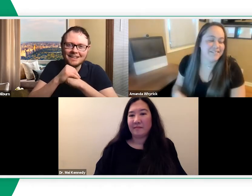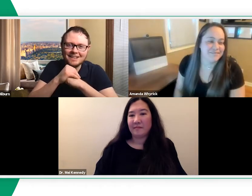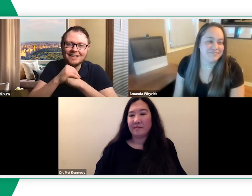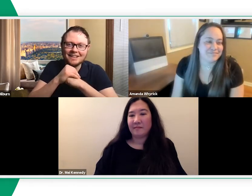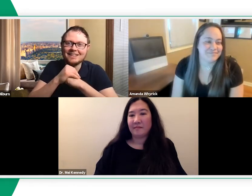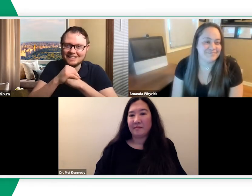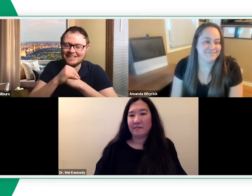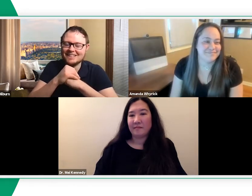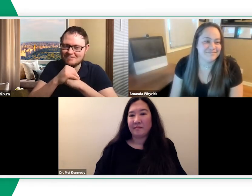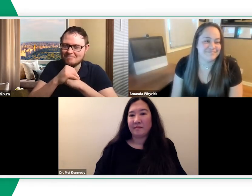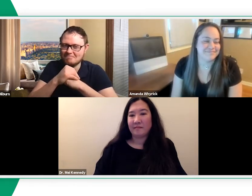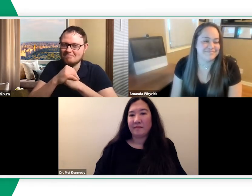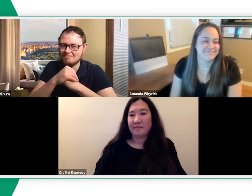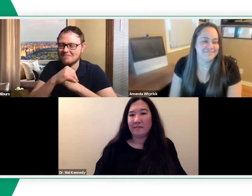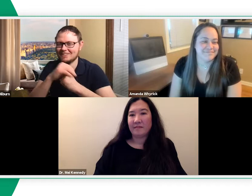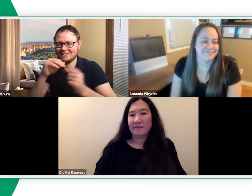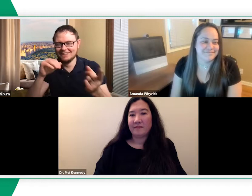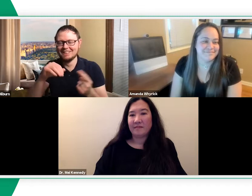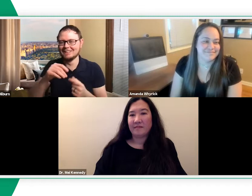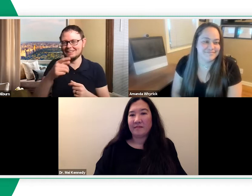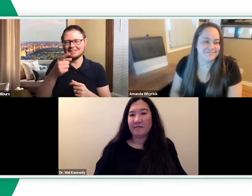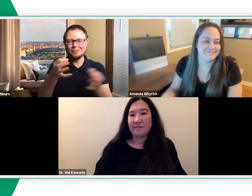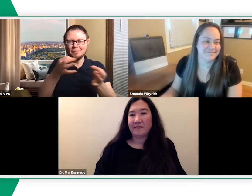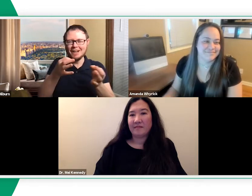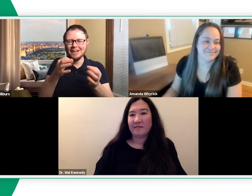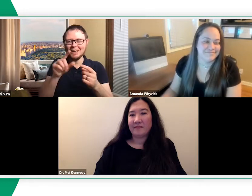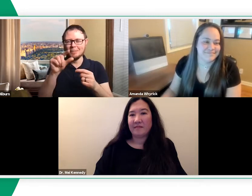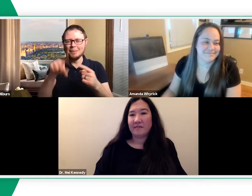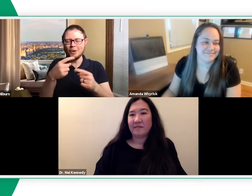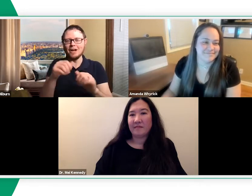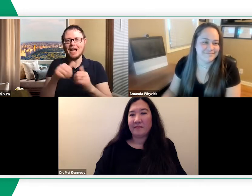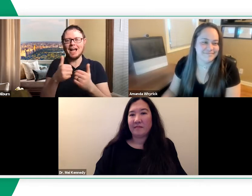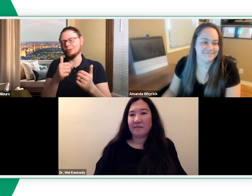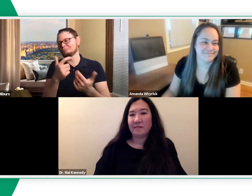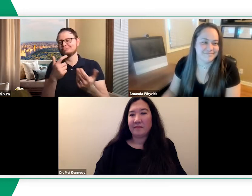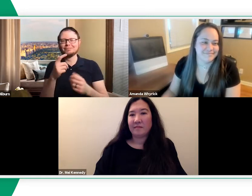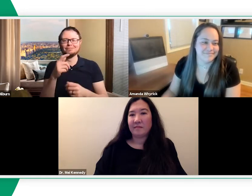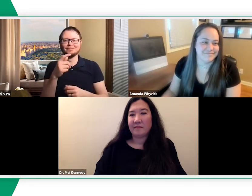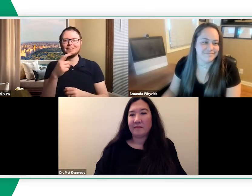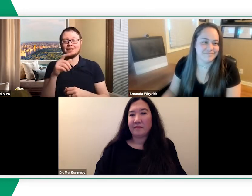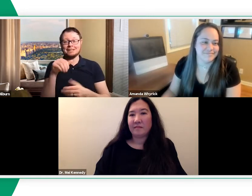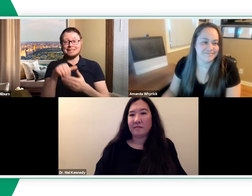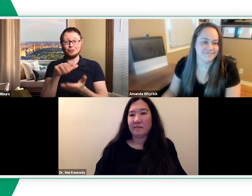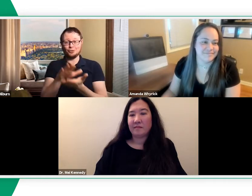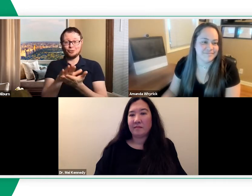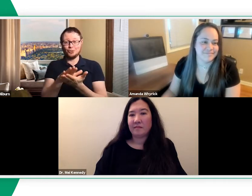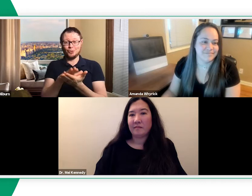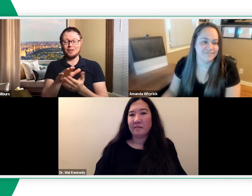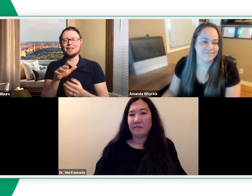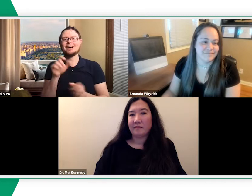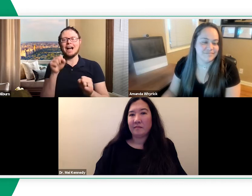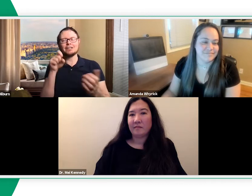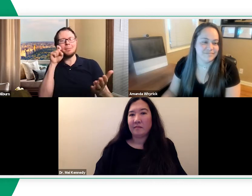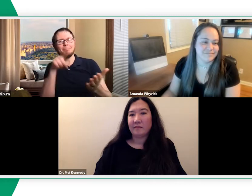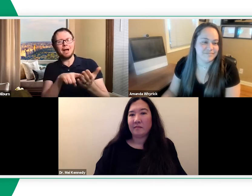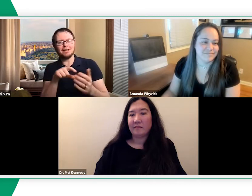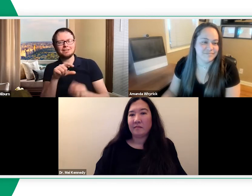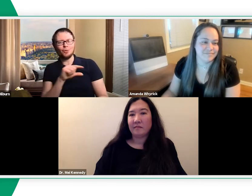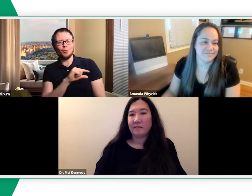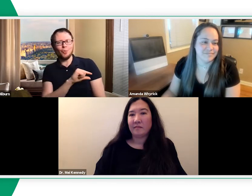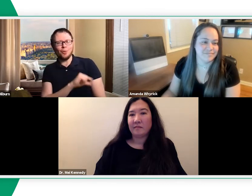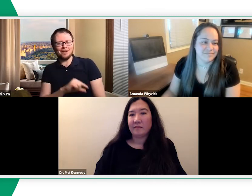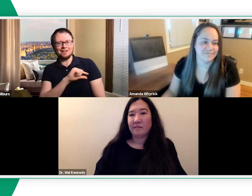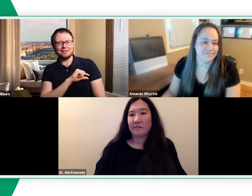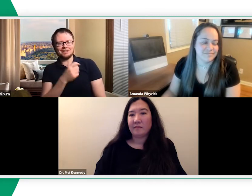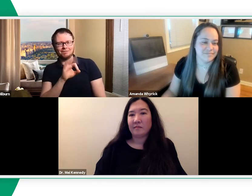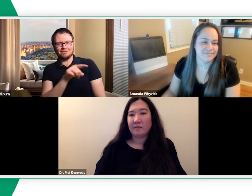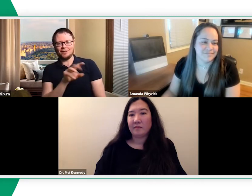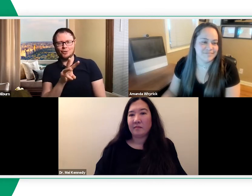Can you explain a little bit about how, well, in schools, how it is